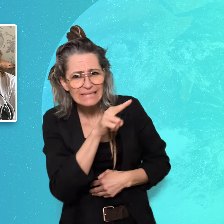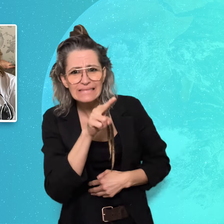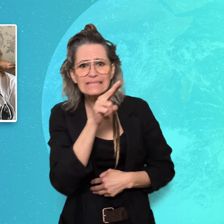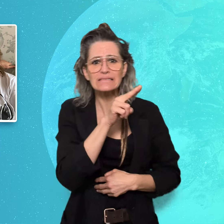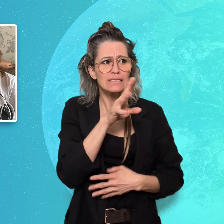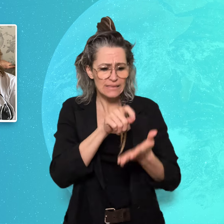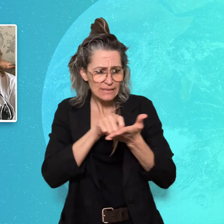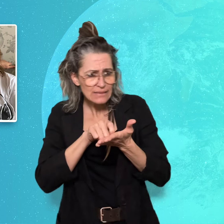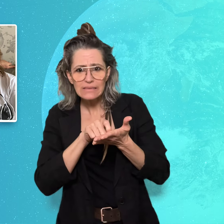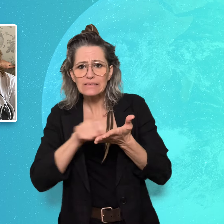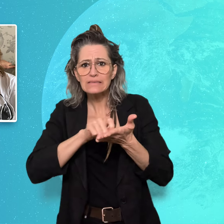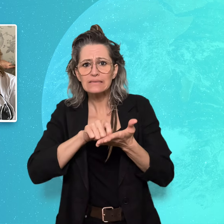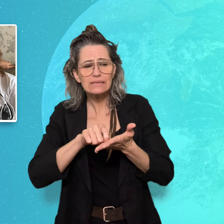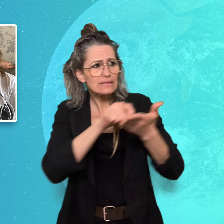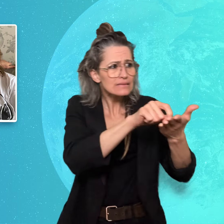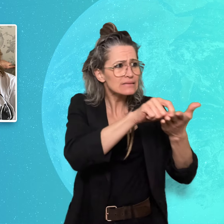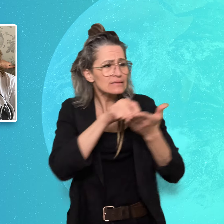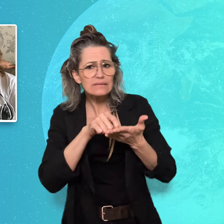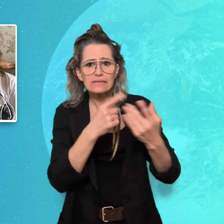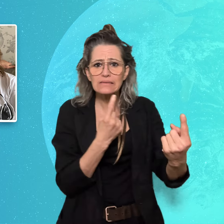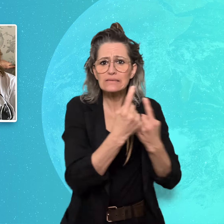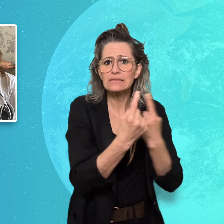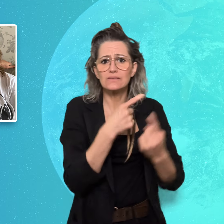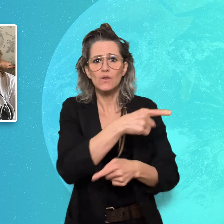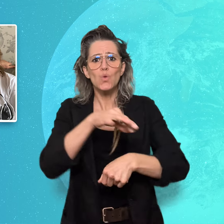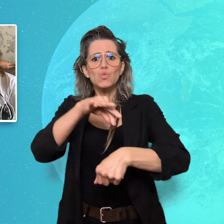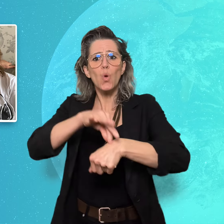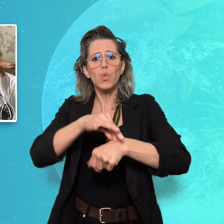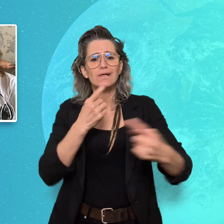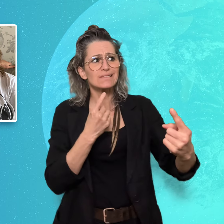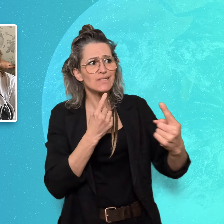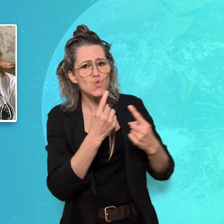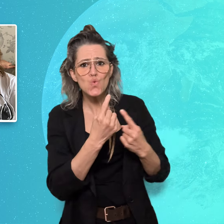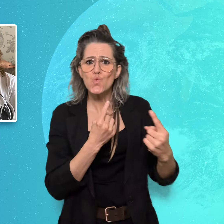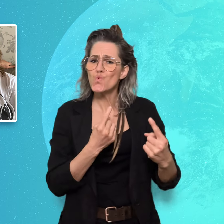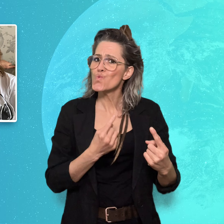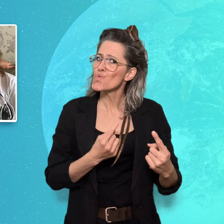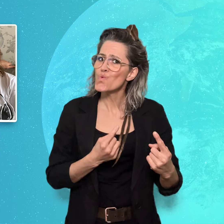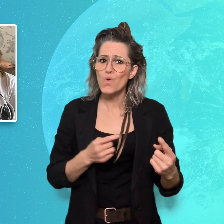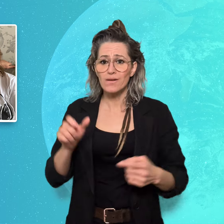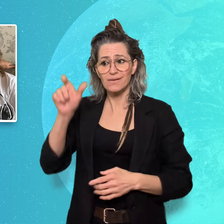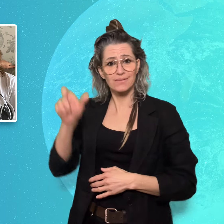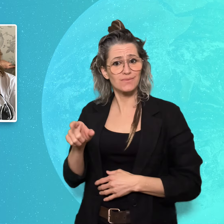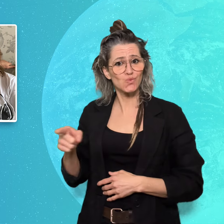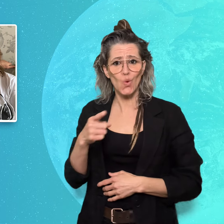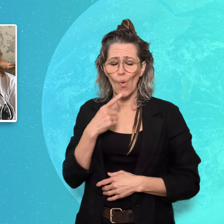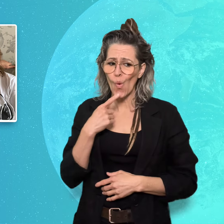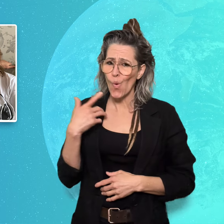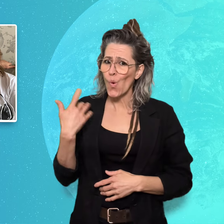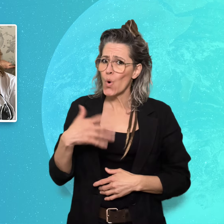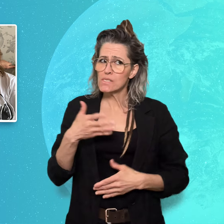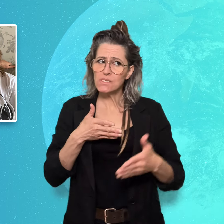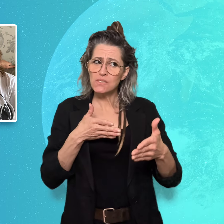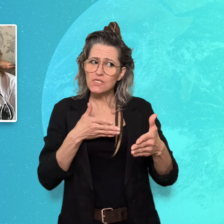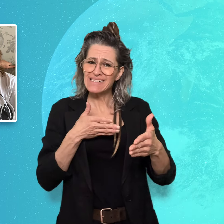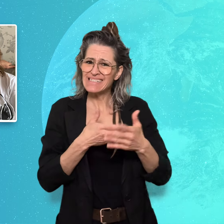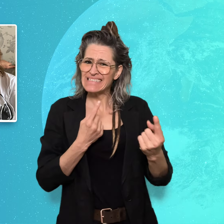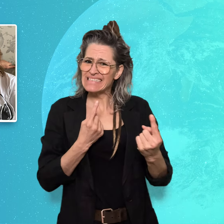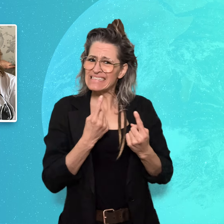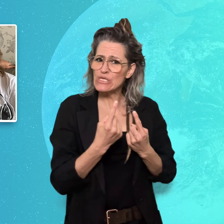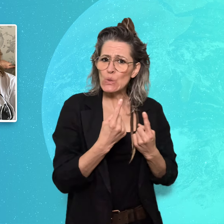and written notes to communicate with doctors, which he says